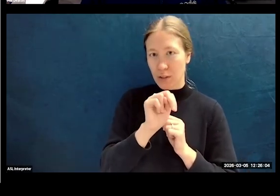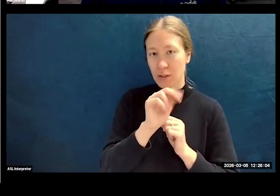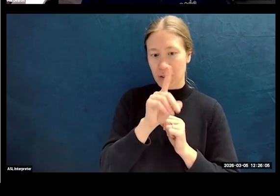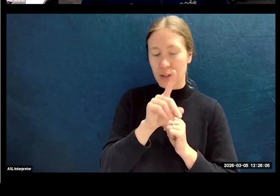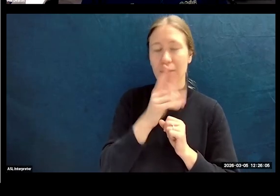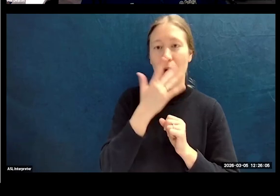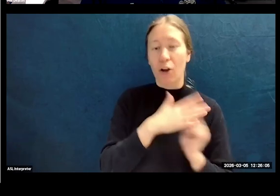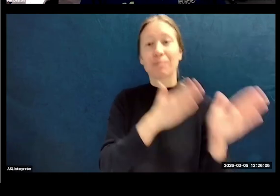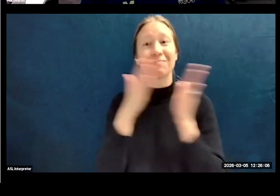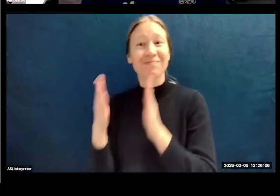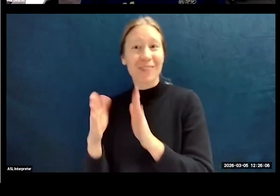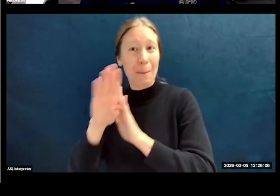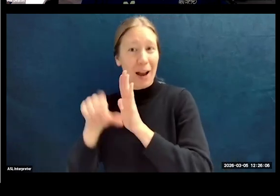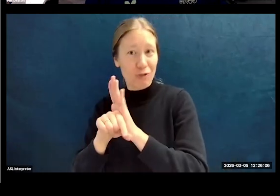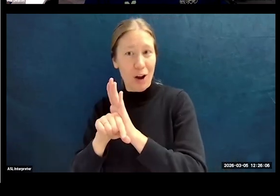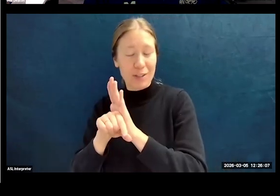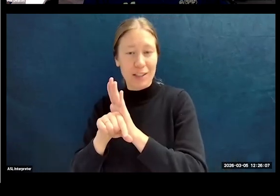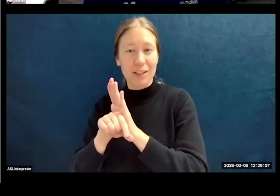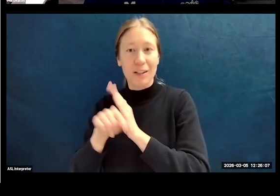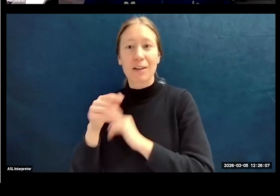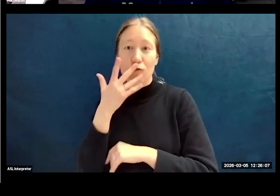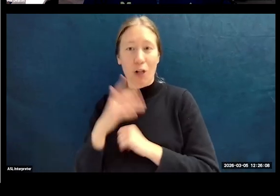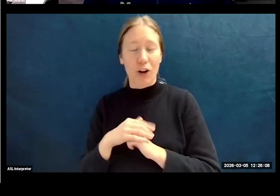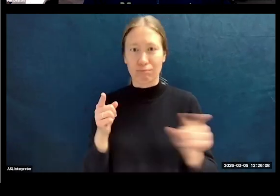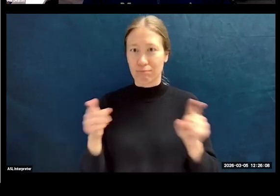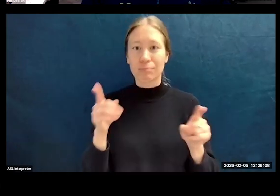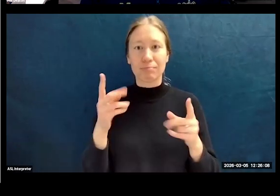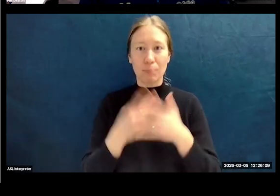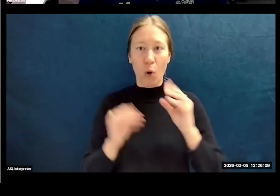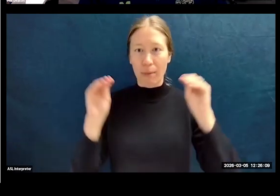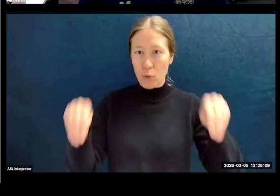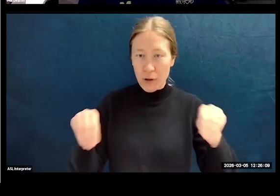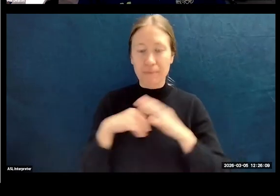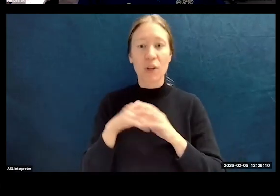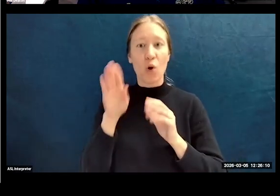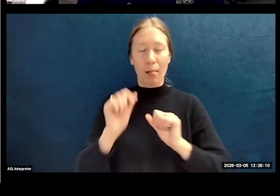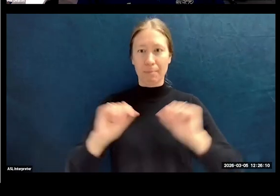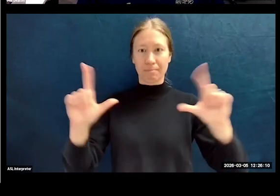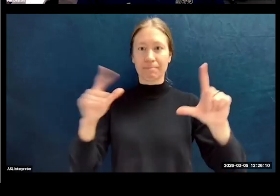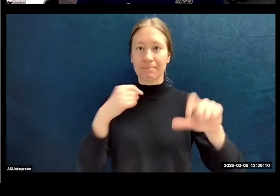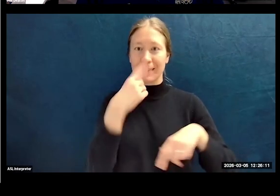These tools will then supply you with a contrast ratio. In general, accessibility standards require